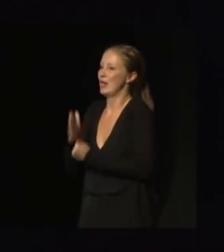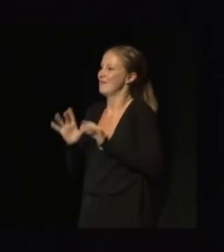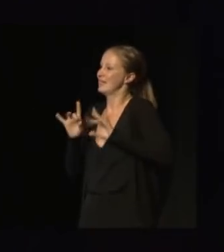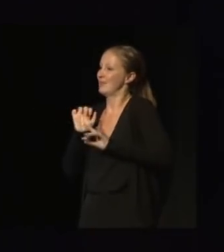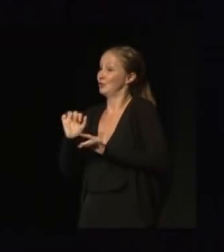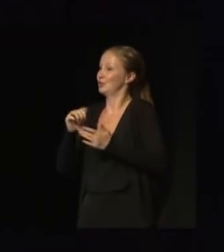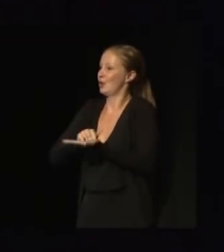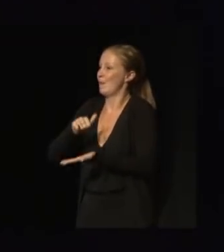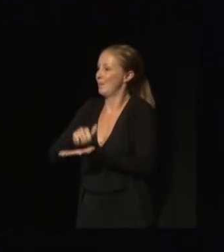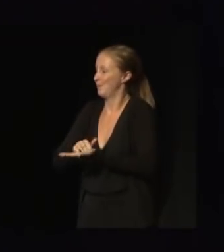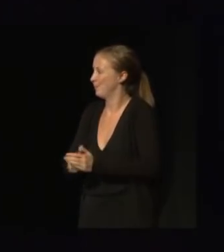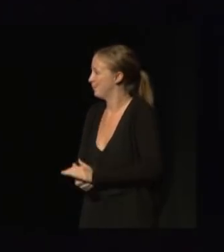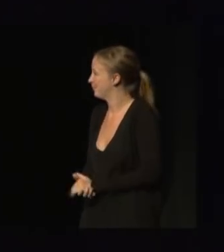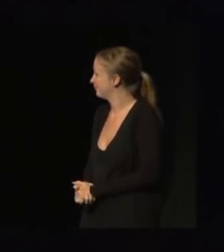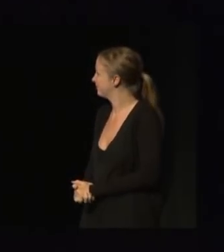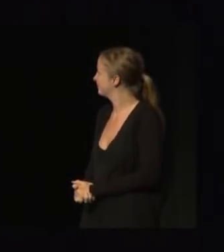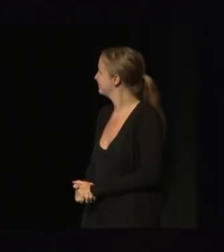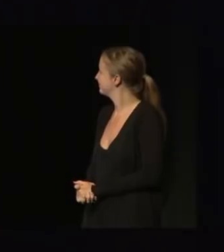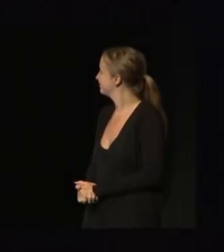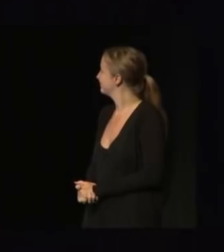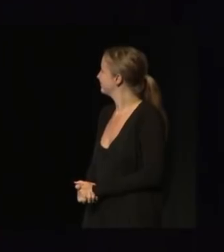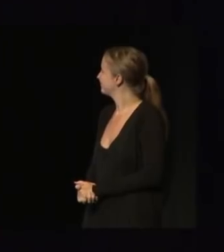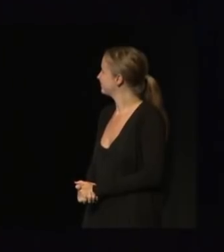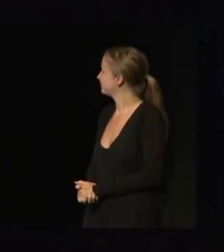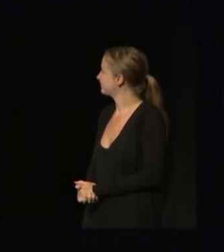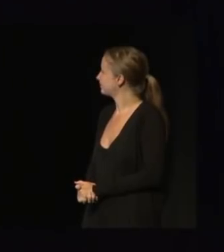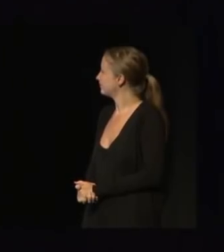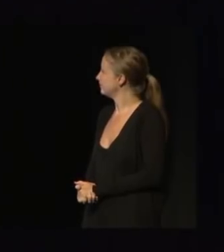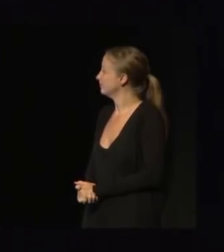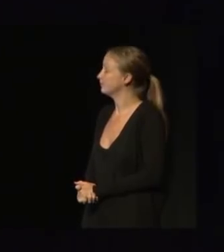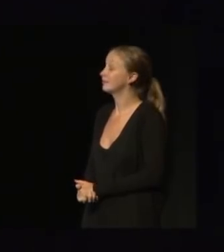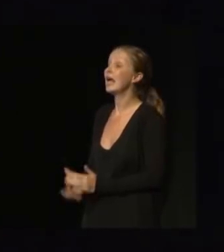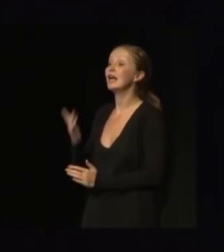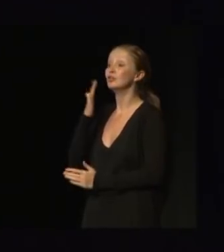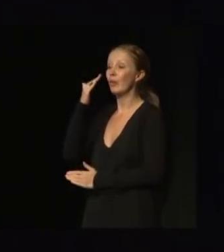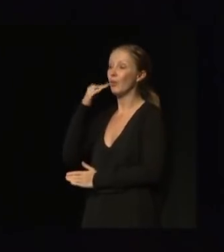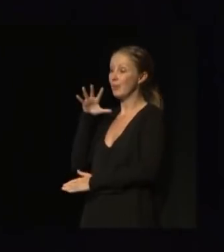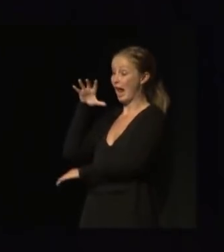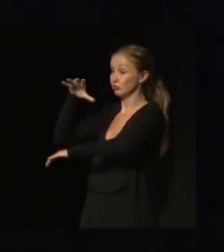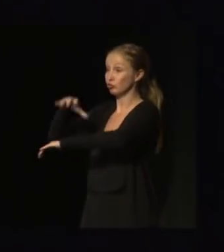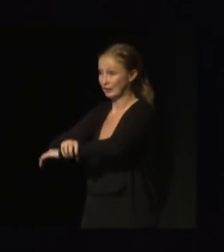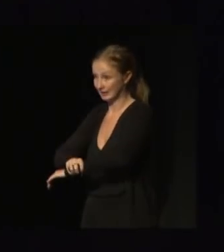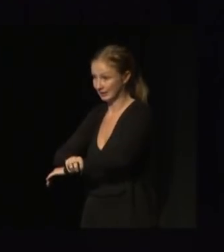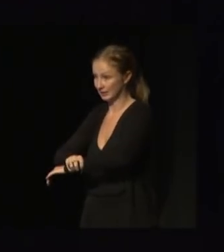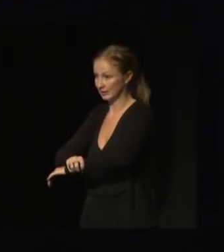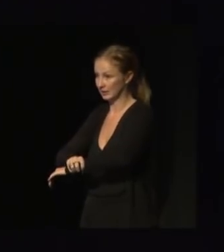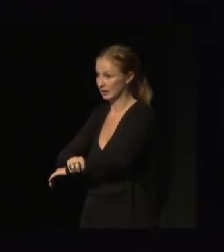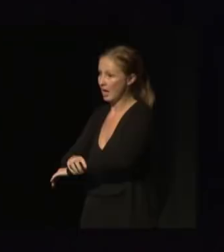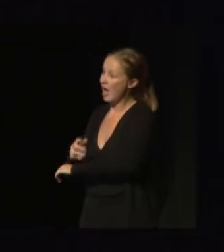Anyway, in -- Once women were arrested, they began to demand that they be treated as political prisoners